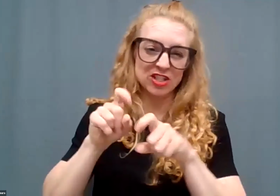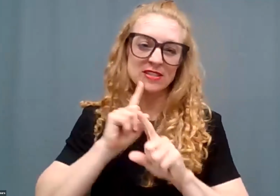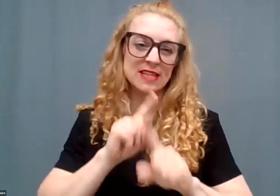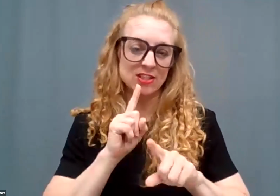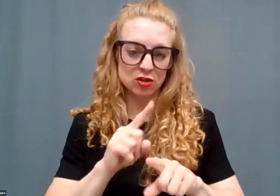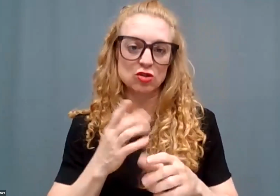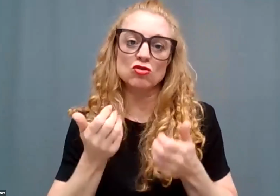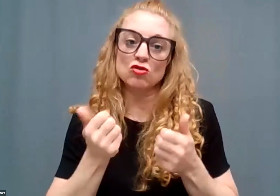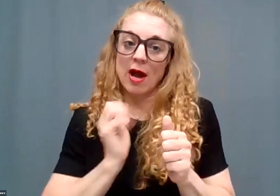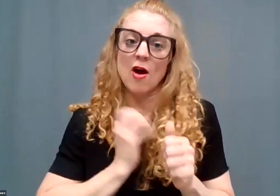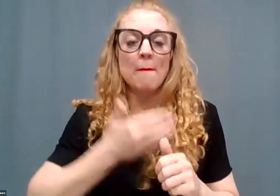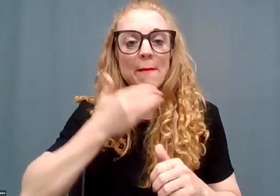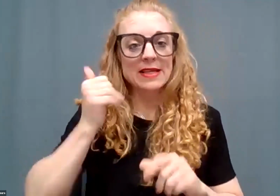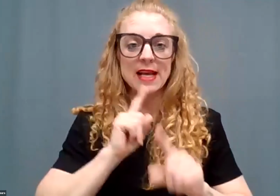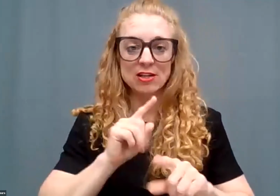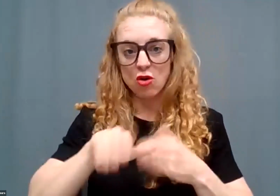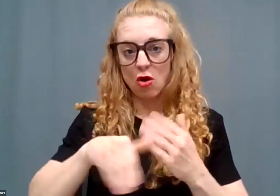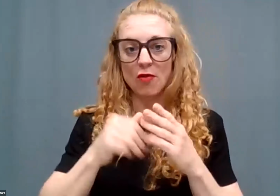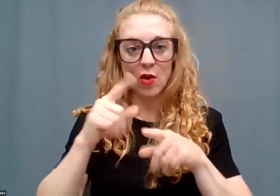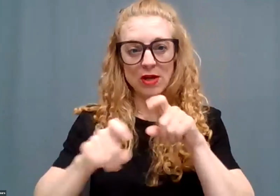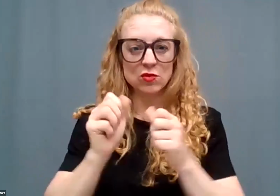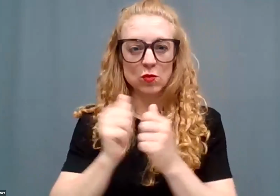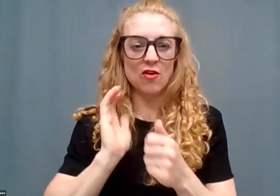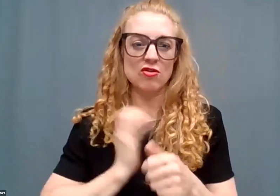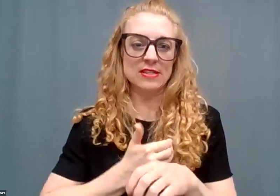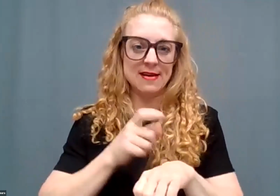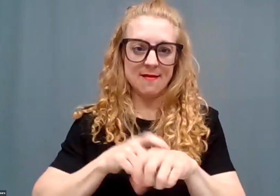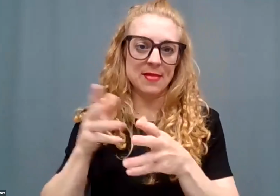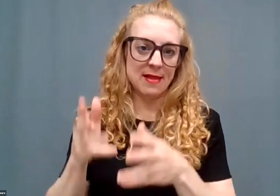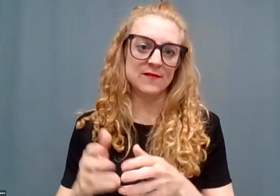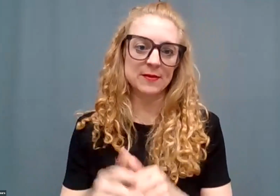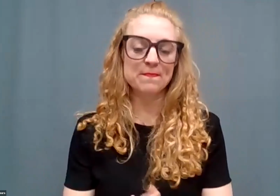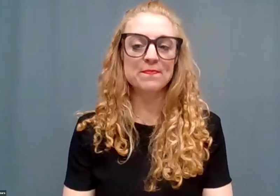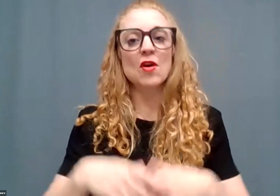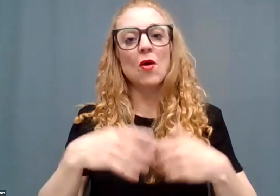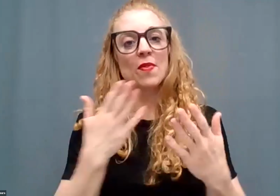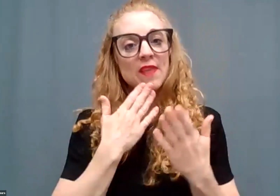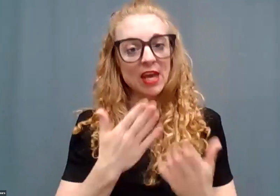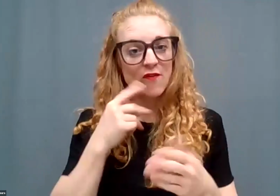address everyone's questions with the time that we have so thank you for sitting through my bit